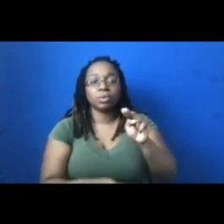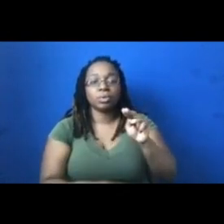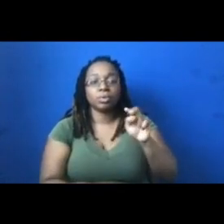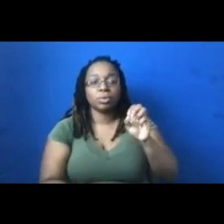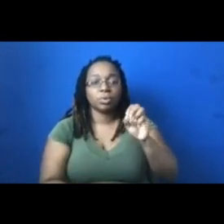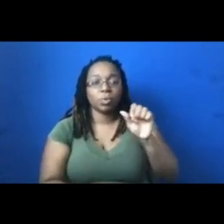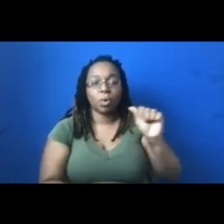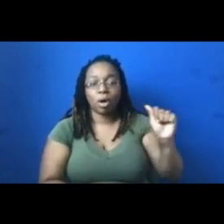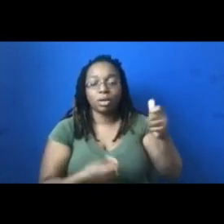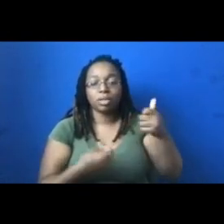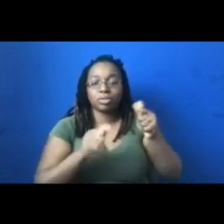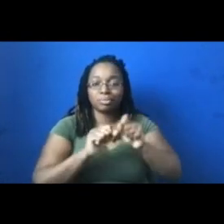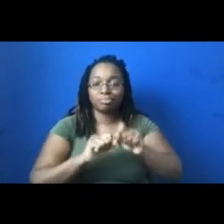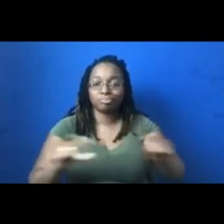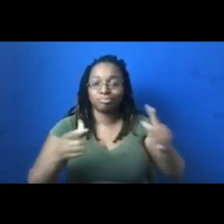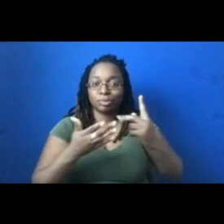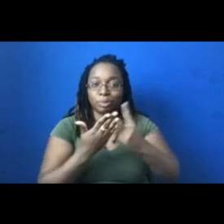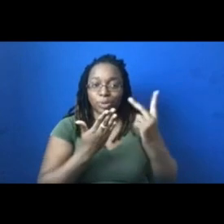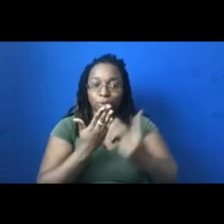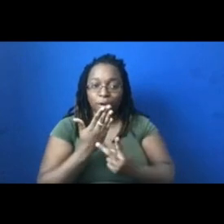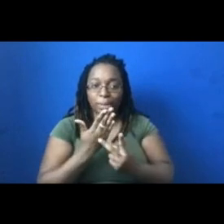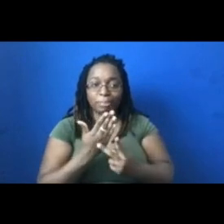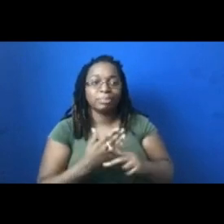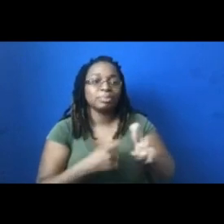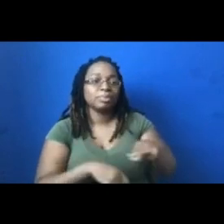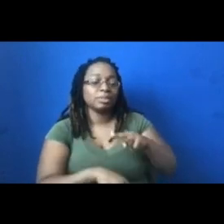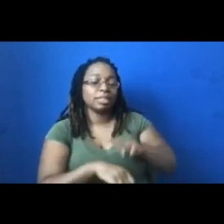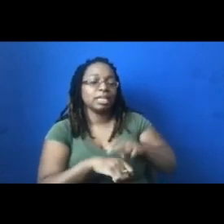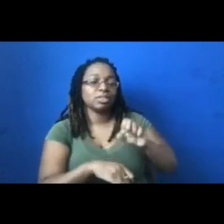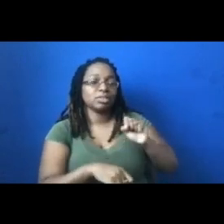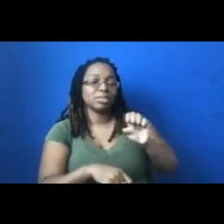National Sea Grant office is hosting the $50 million